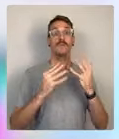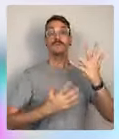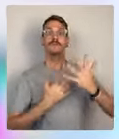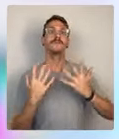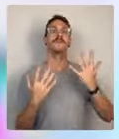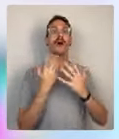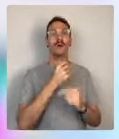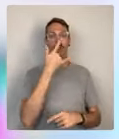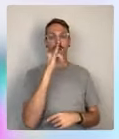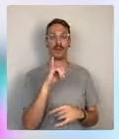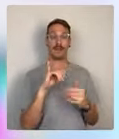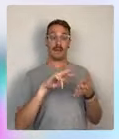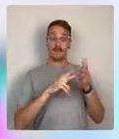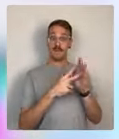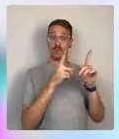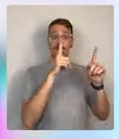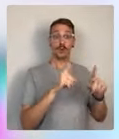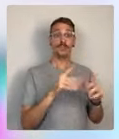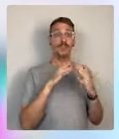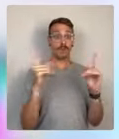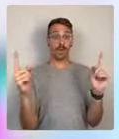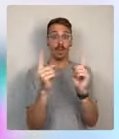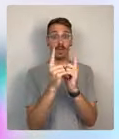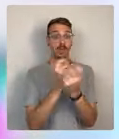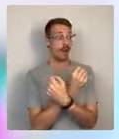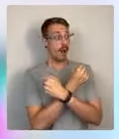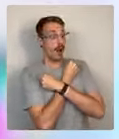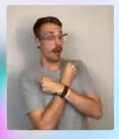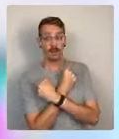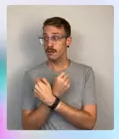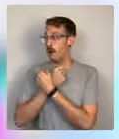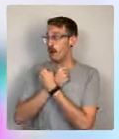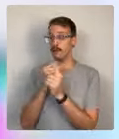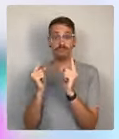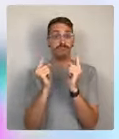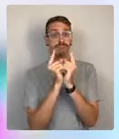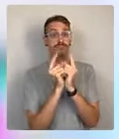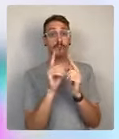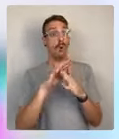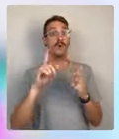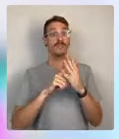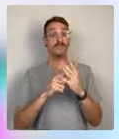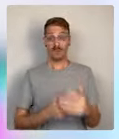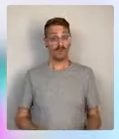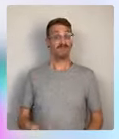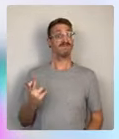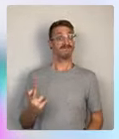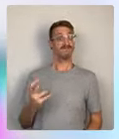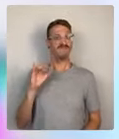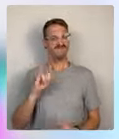now physical attribution, whether that's one player hugging another or in some cases giving the middle finger.